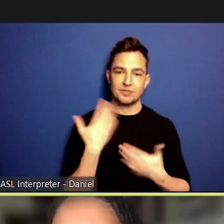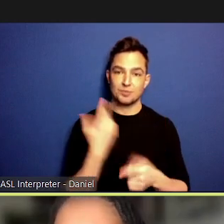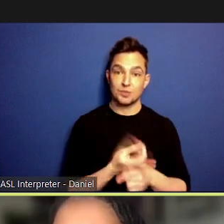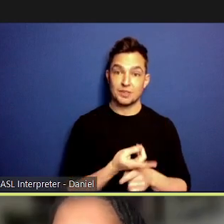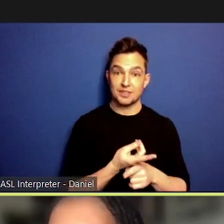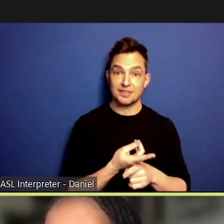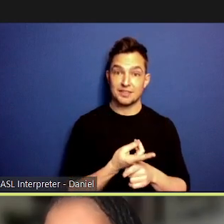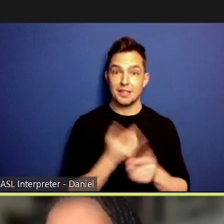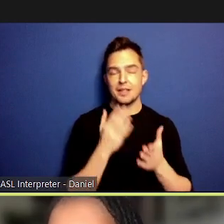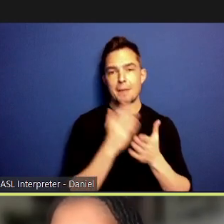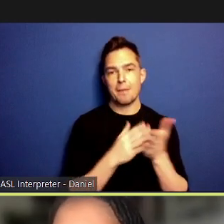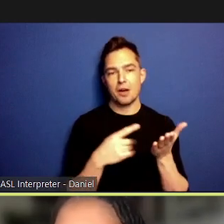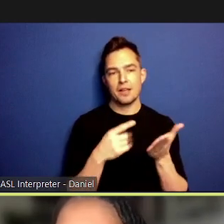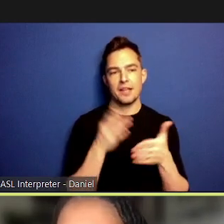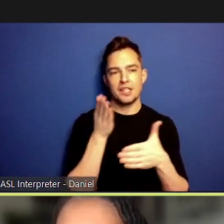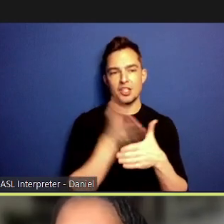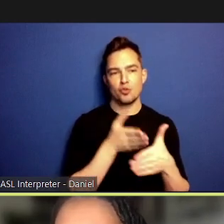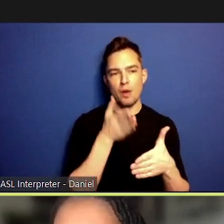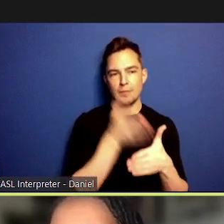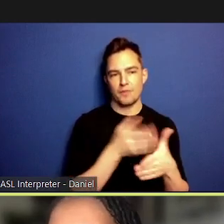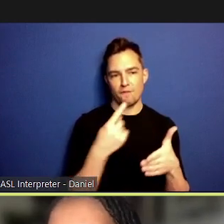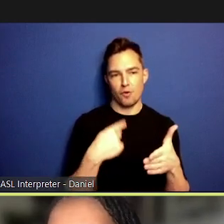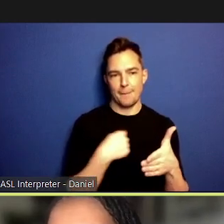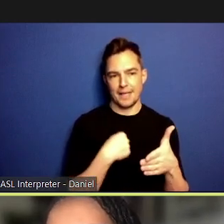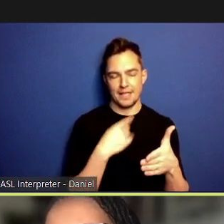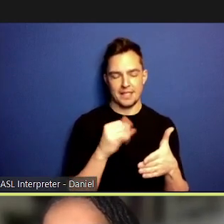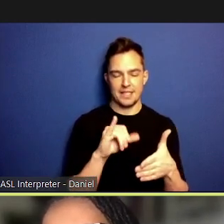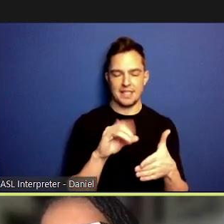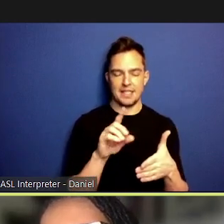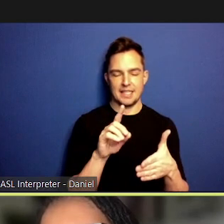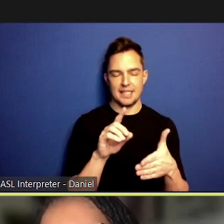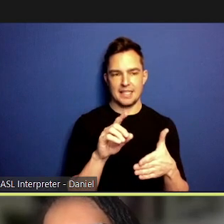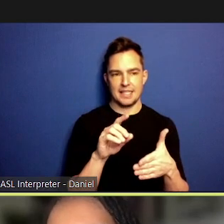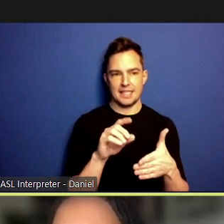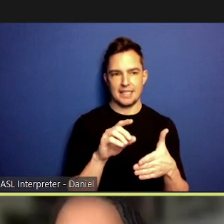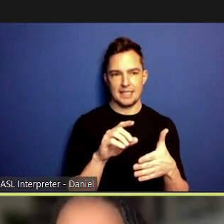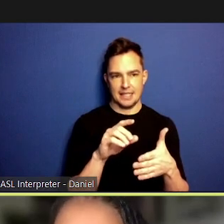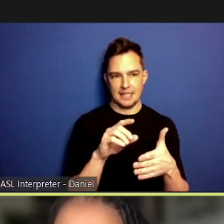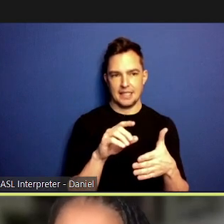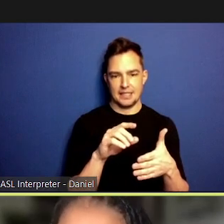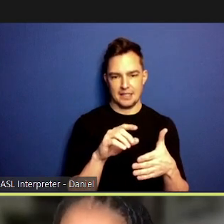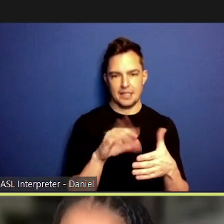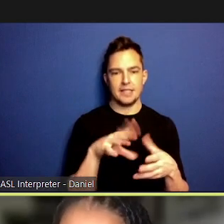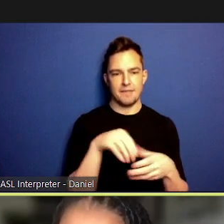of the disruption for me is is is embedded in the work that I do with black students.